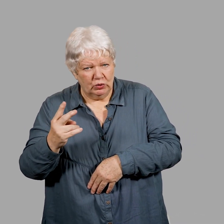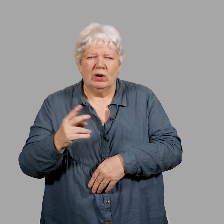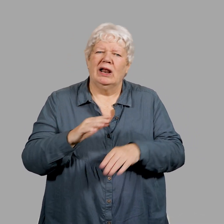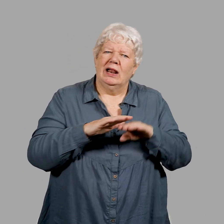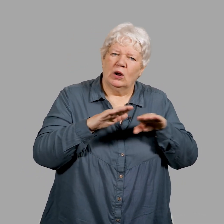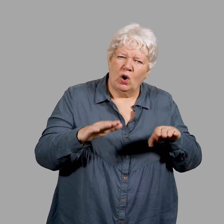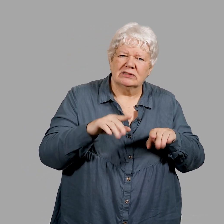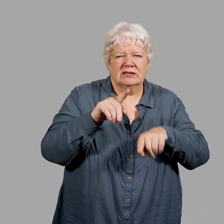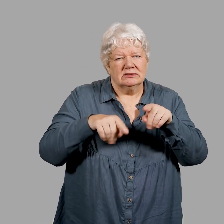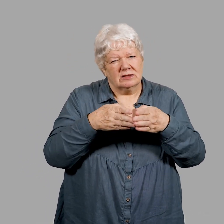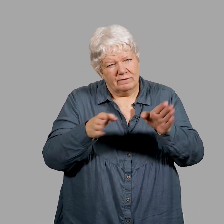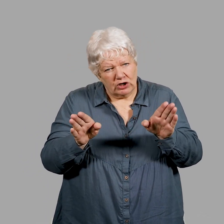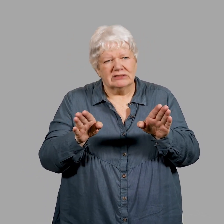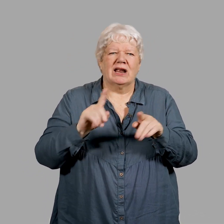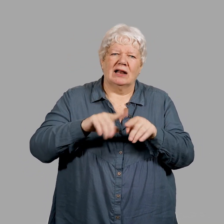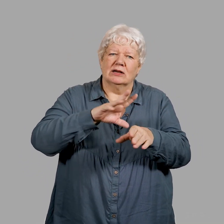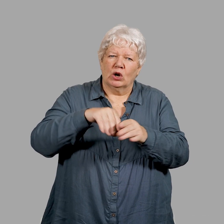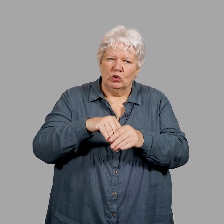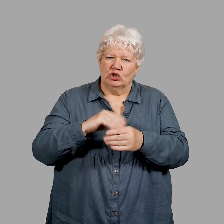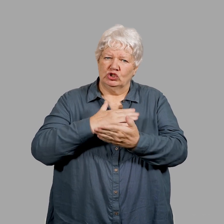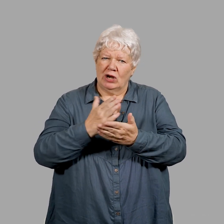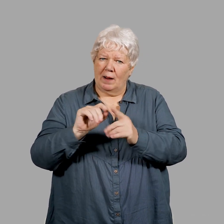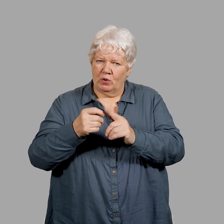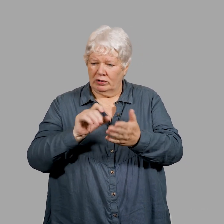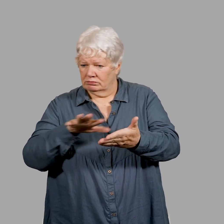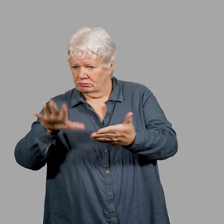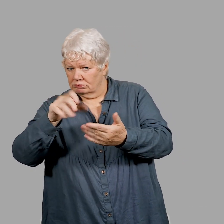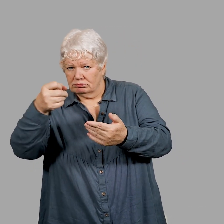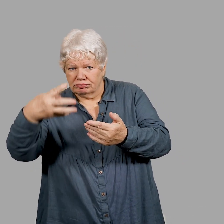Equality, diversity, and inclusion SharePoint area